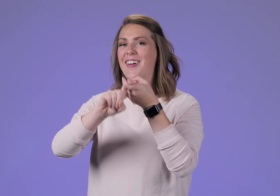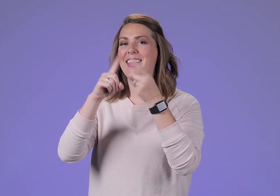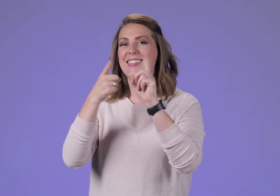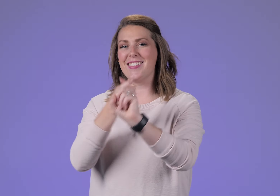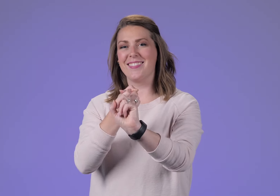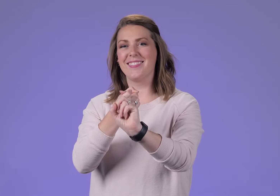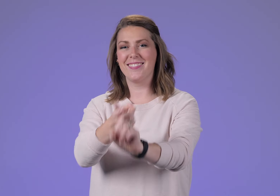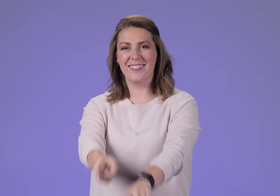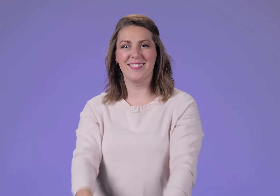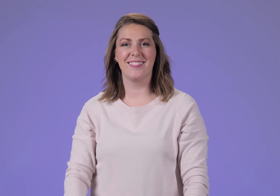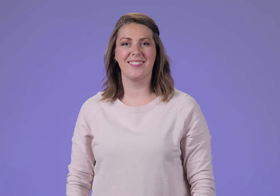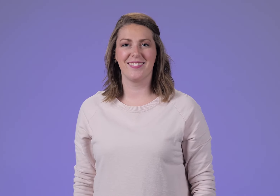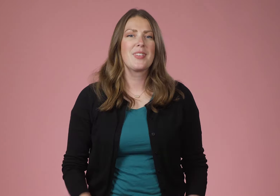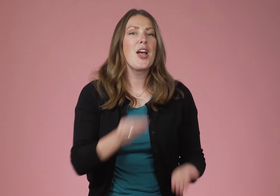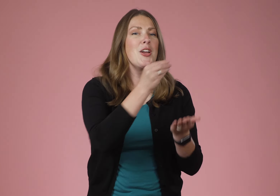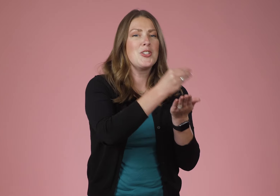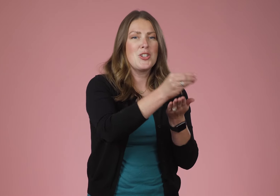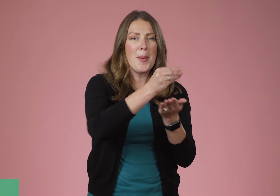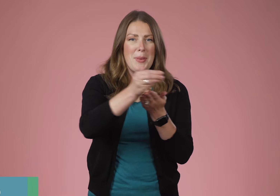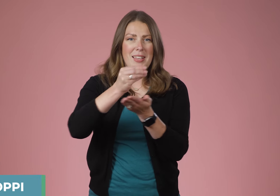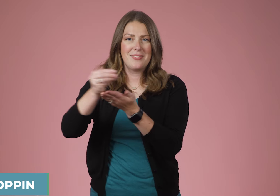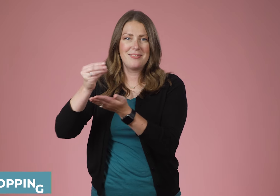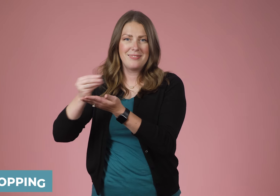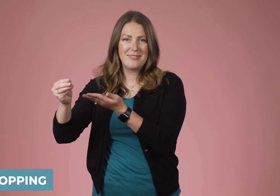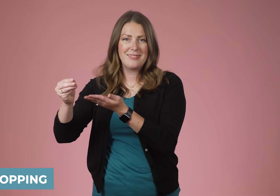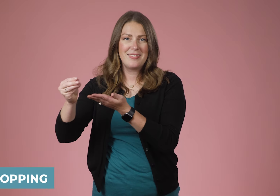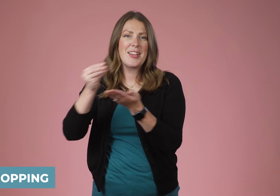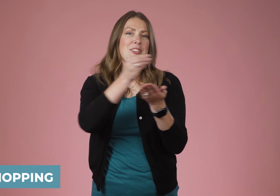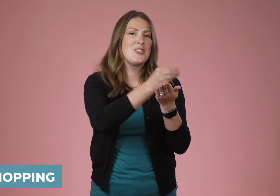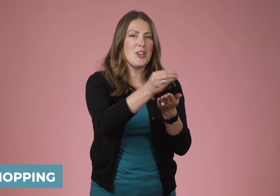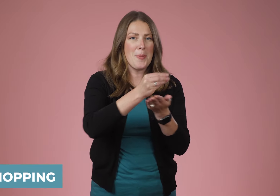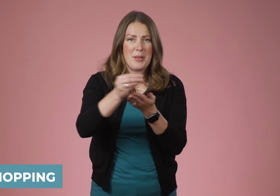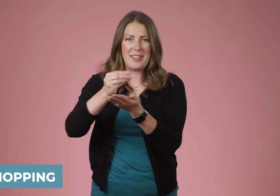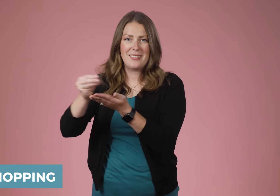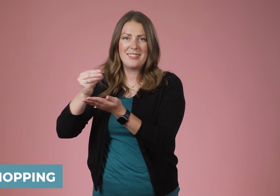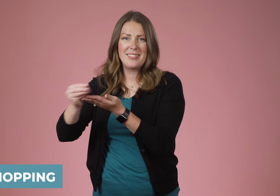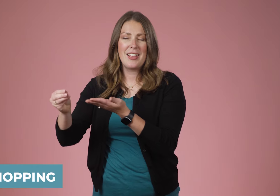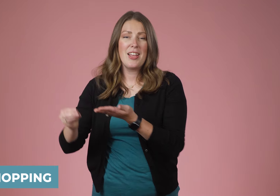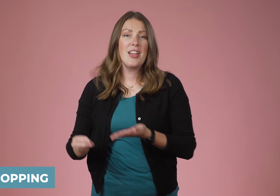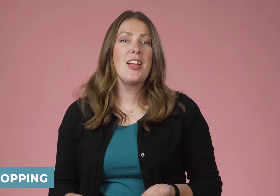Friend. Shopping.